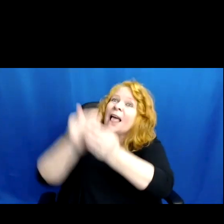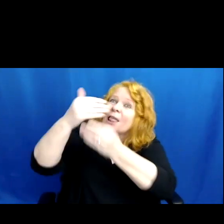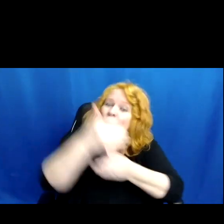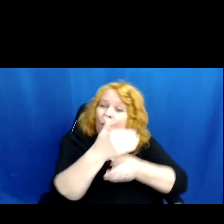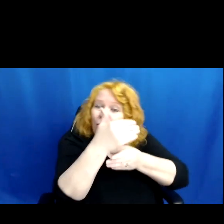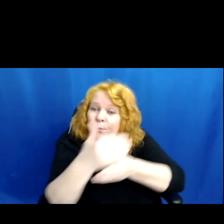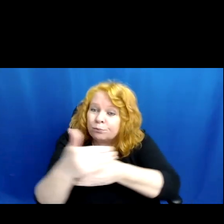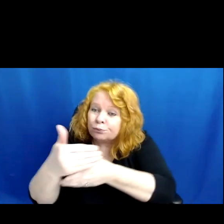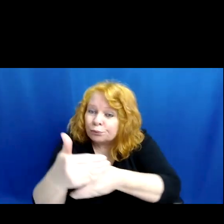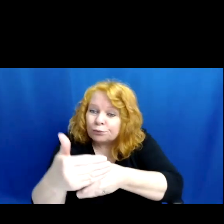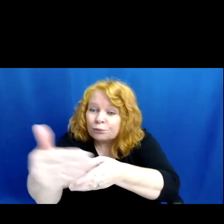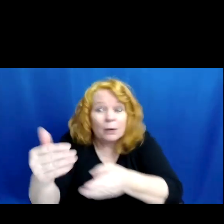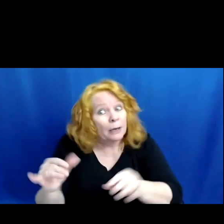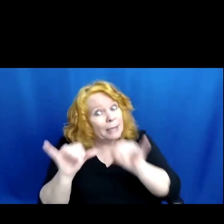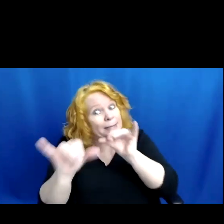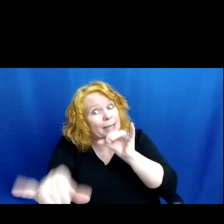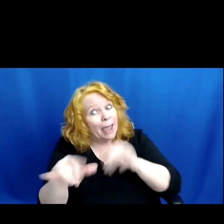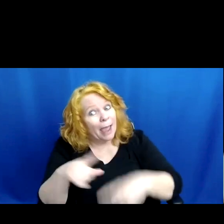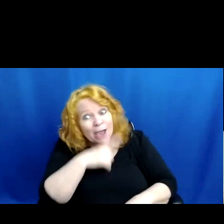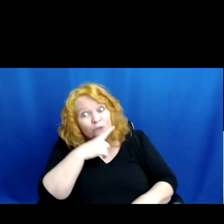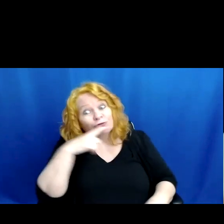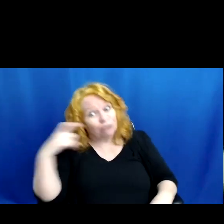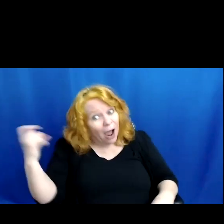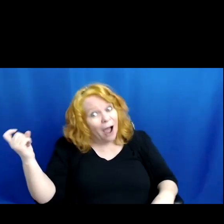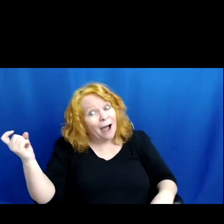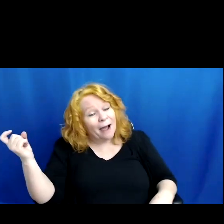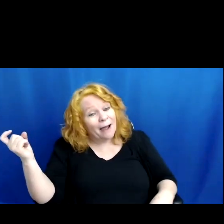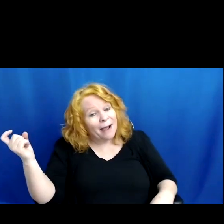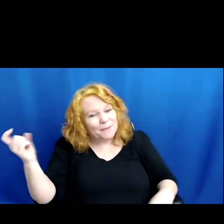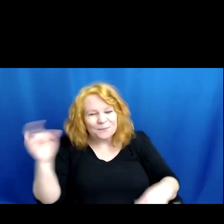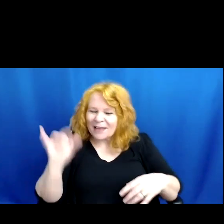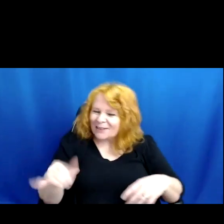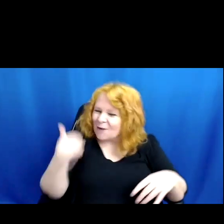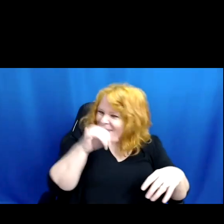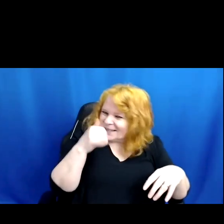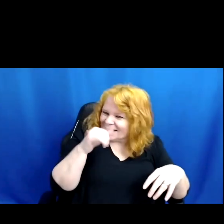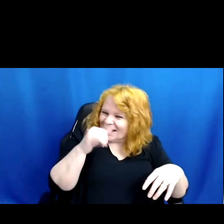Just please stay dry. So here's Silly Sailor Sid. He wears a white sailor's hat.